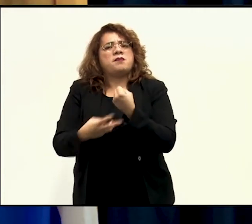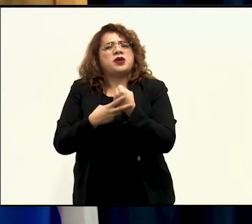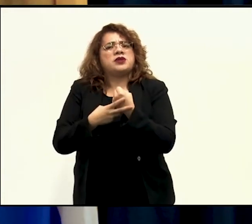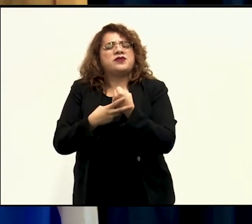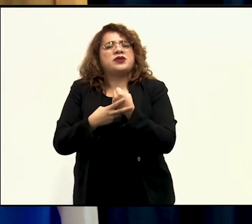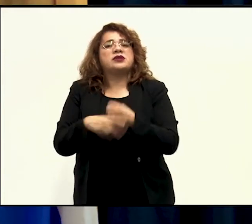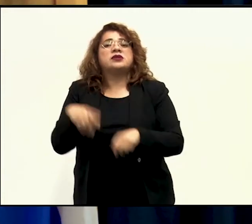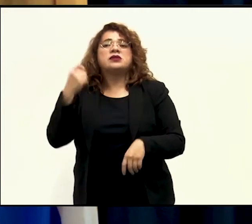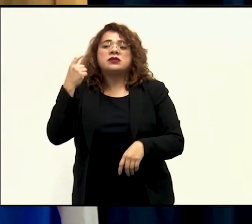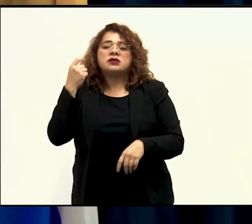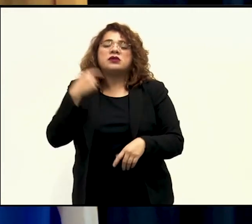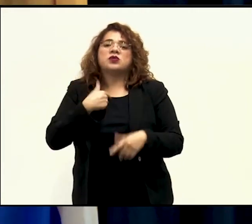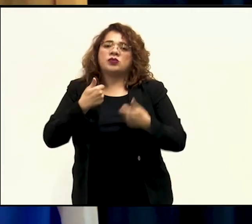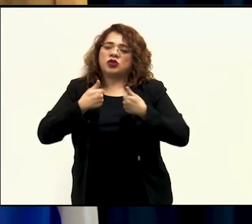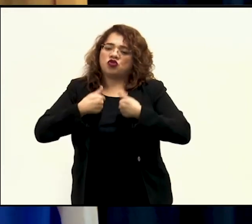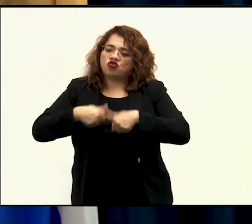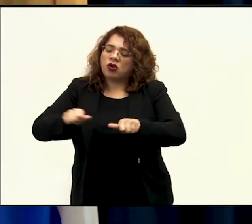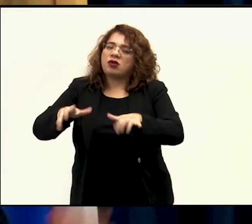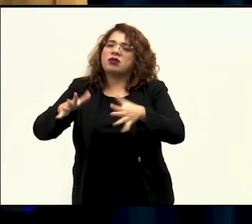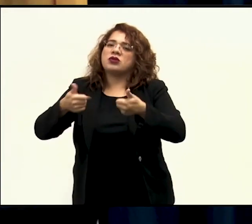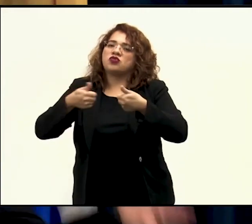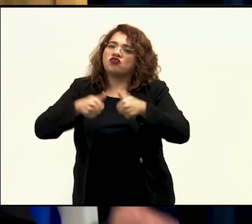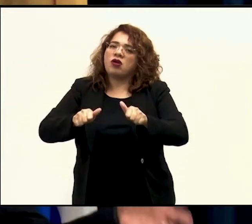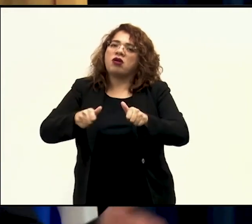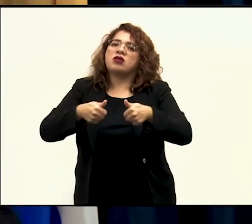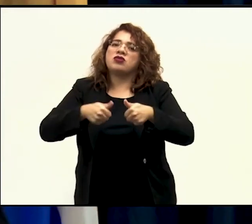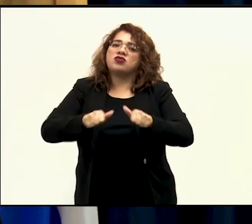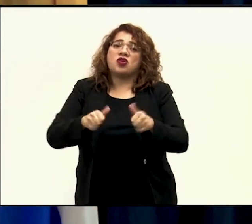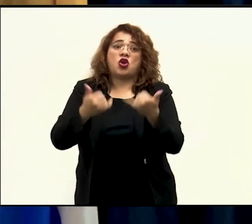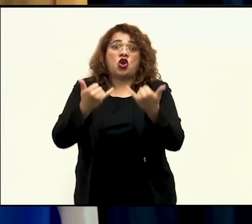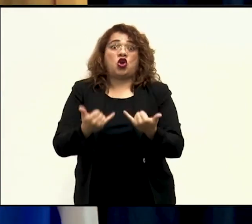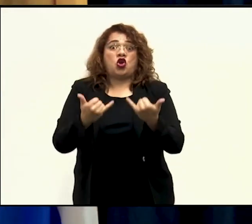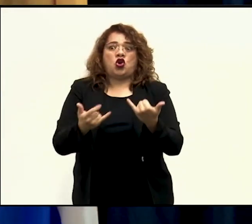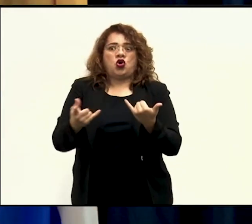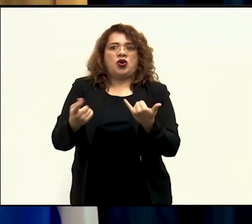I think there's been attempt after attempt after attempt including currently and there